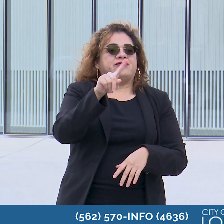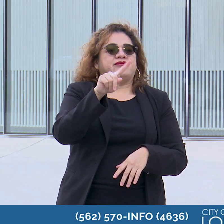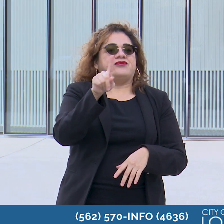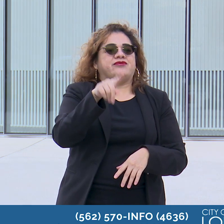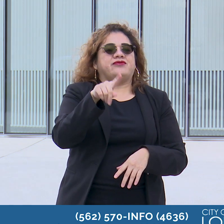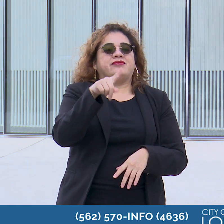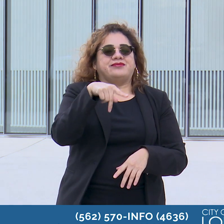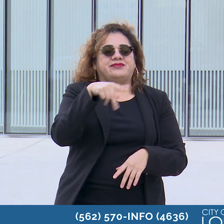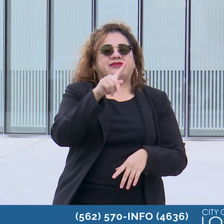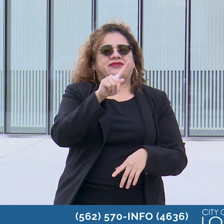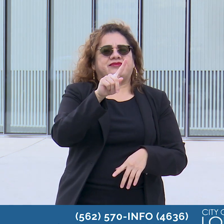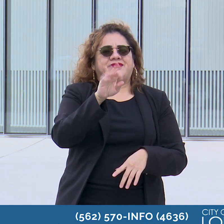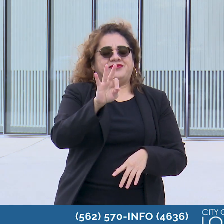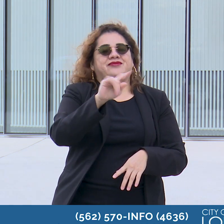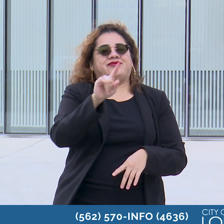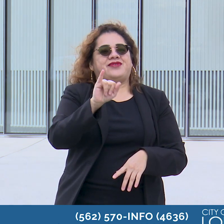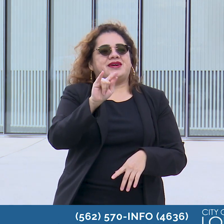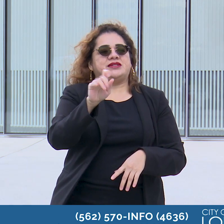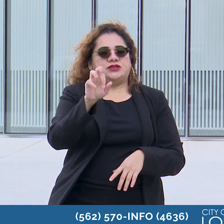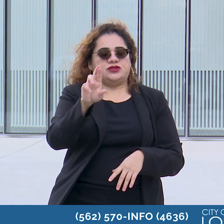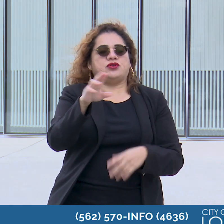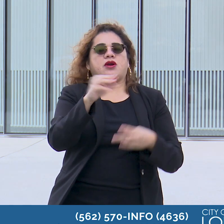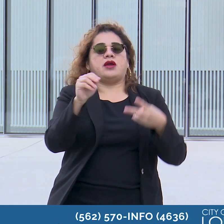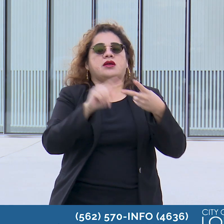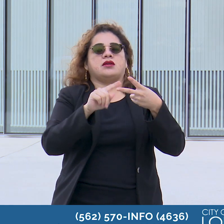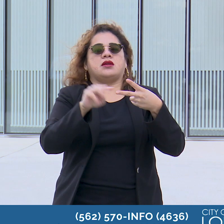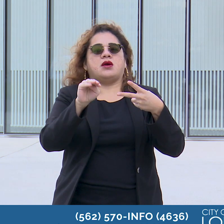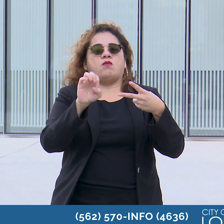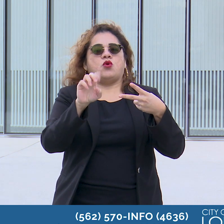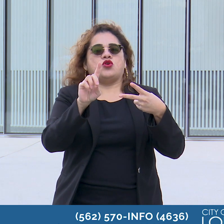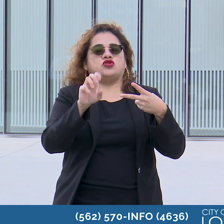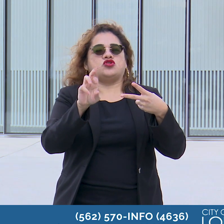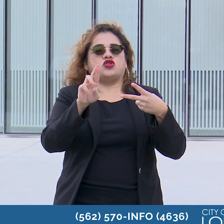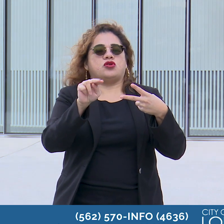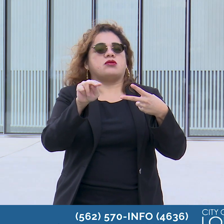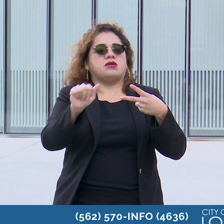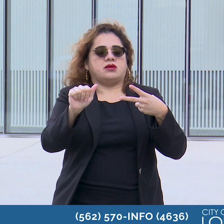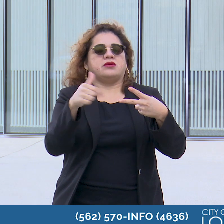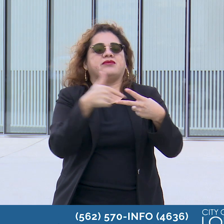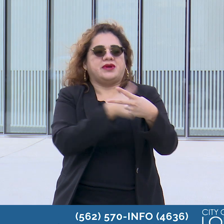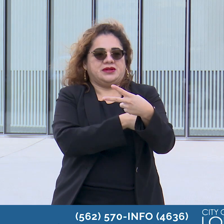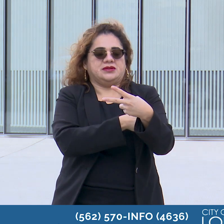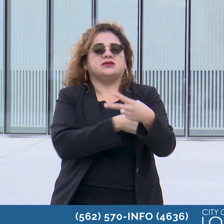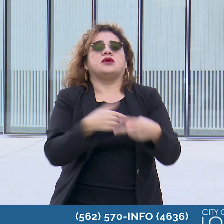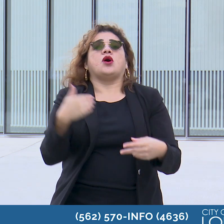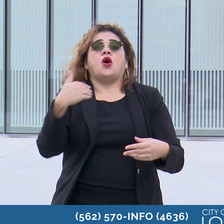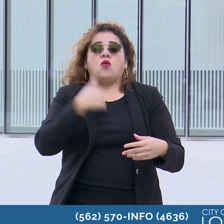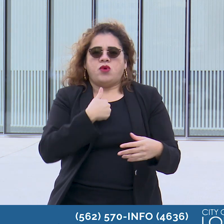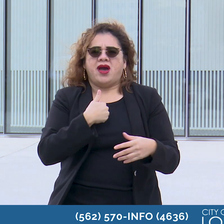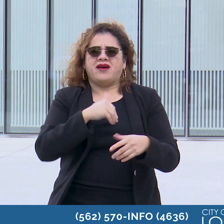And I'm happy to report today that we have the infrastructure, the cold storage, and